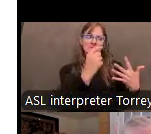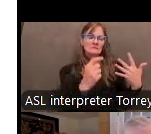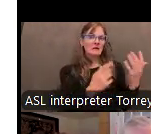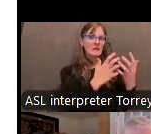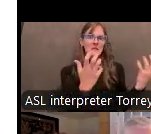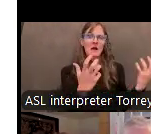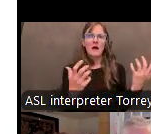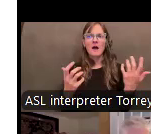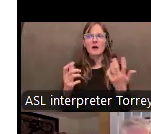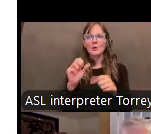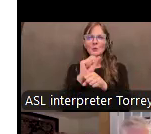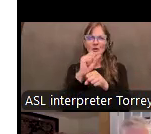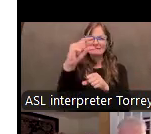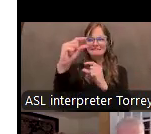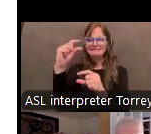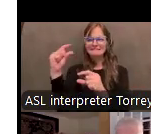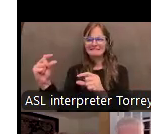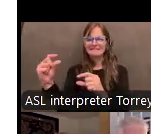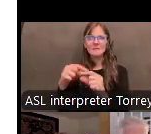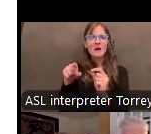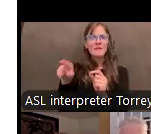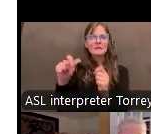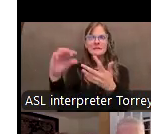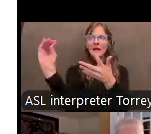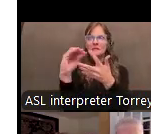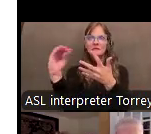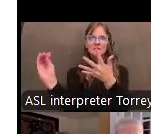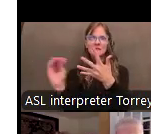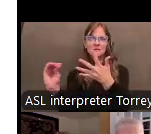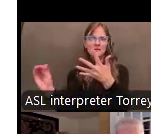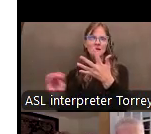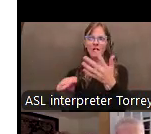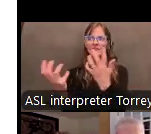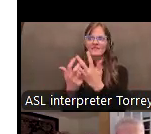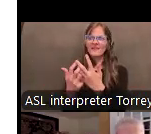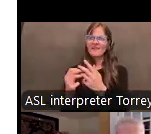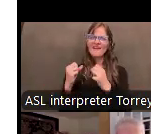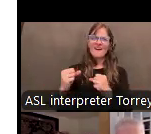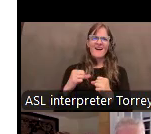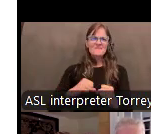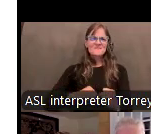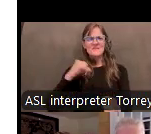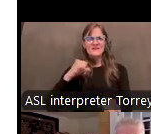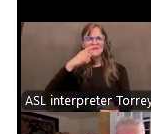We want to emphasize the pride people feel when they see their names on Wisconsin's CDCP registry.